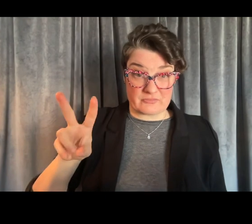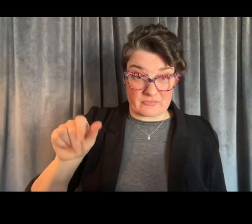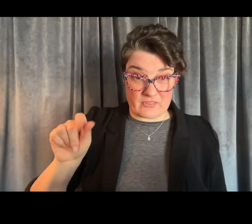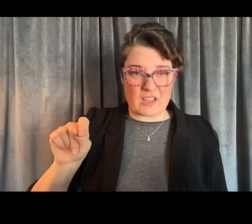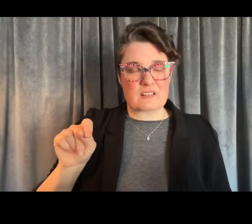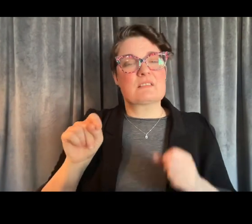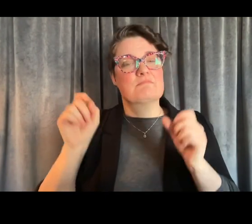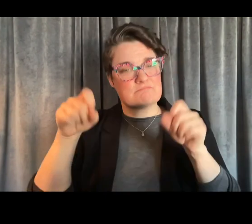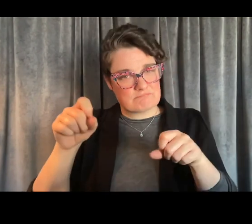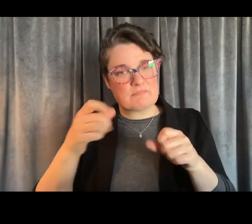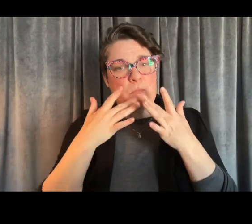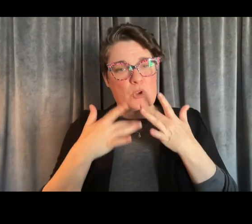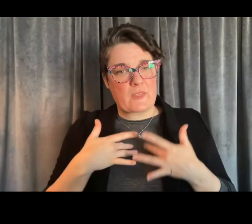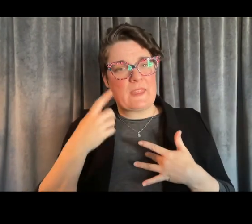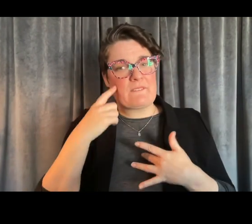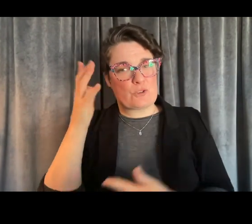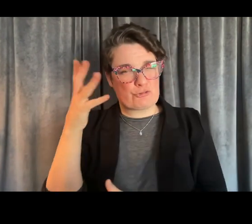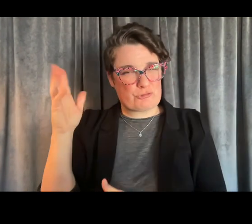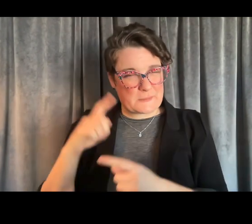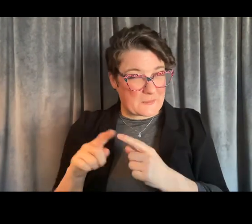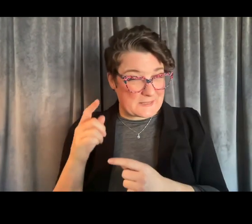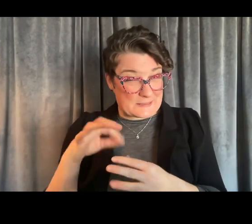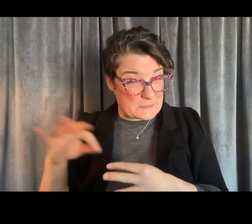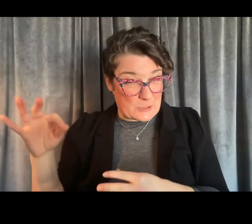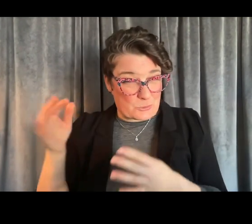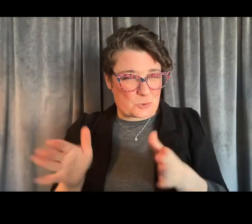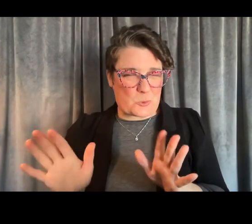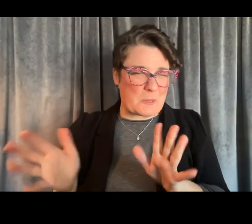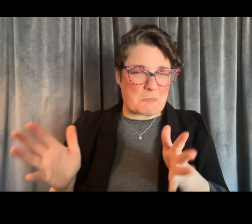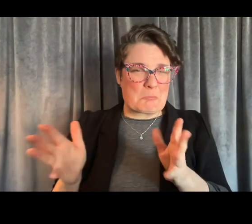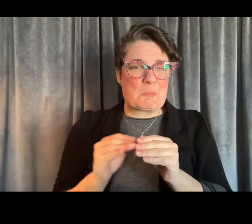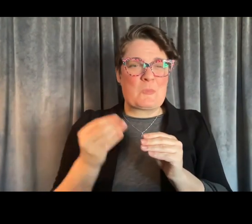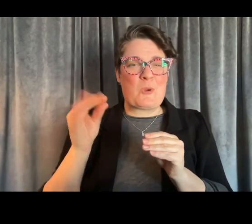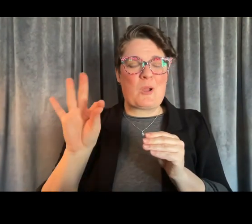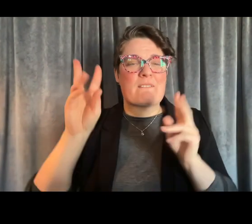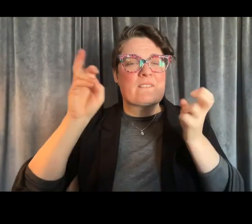of trees,but not so much in a spiritual way, but more in a, like accounting way.